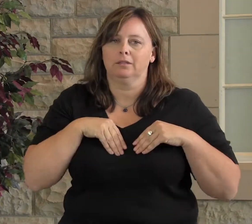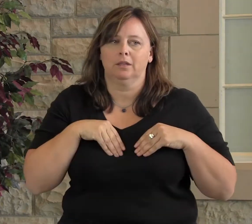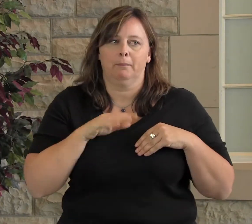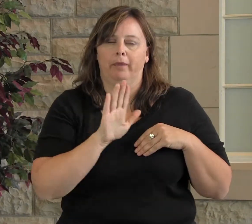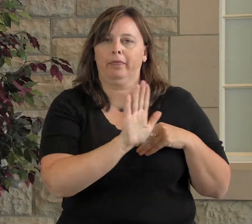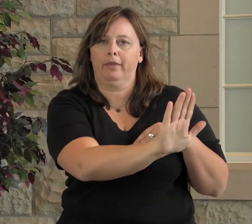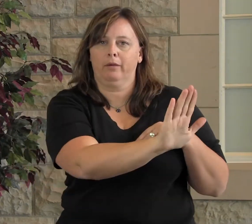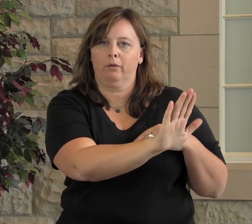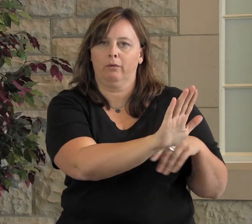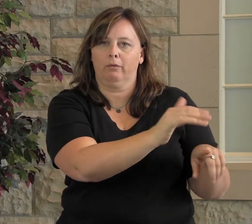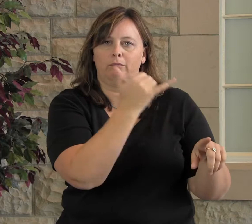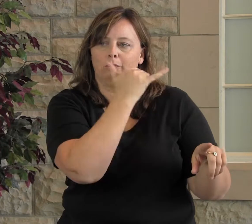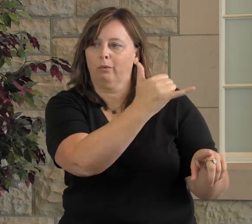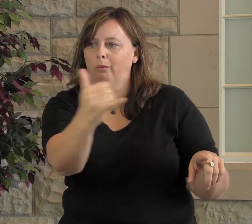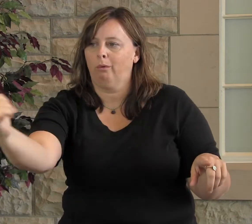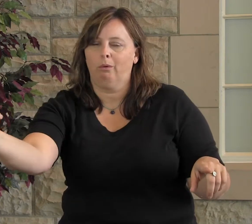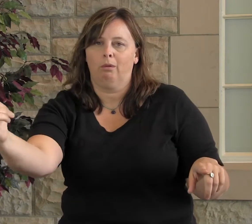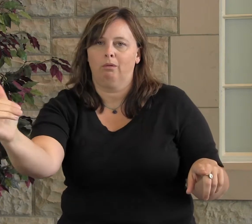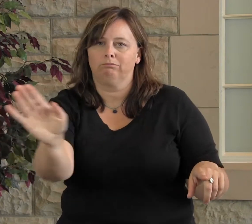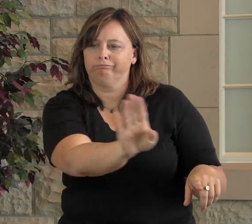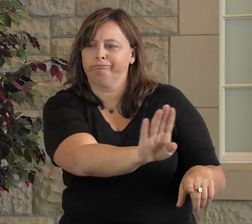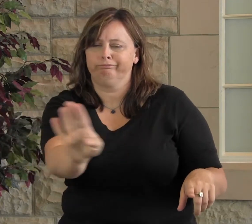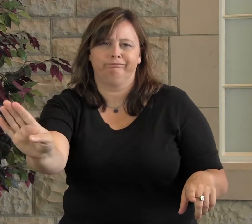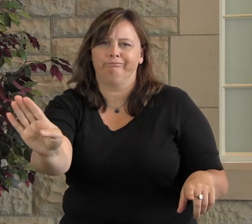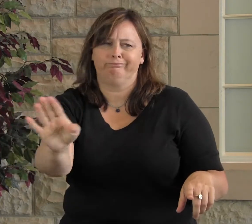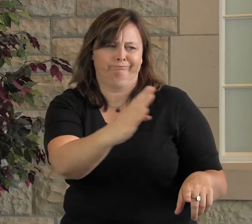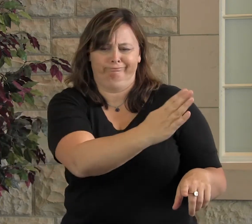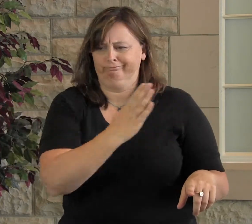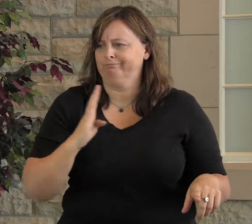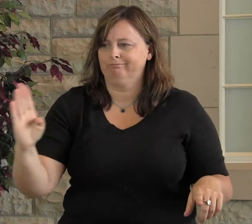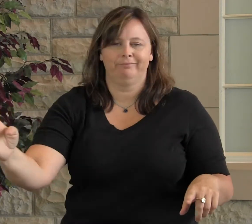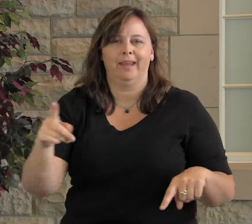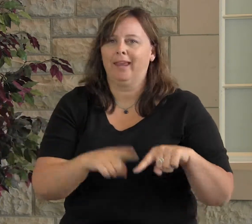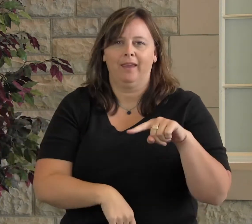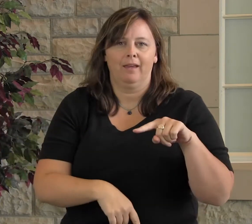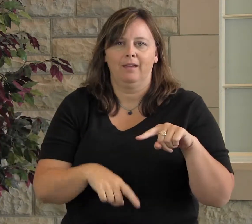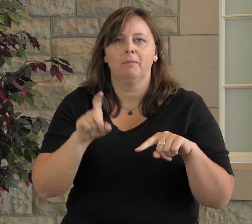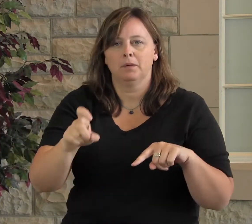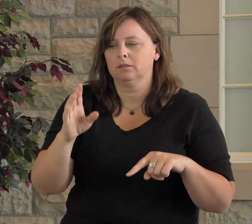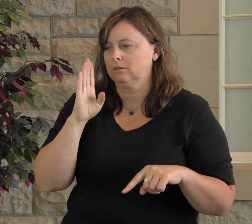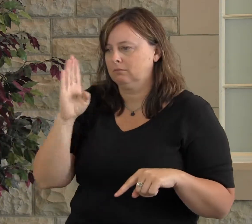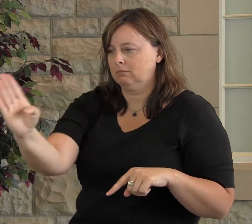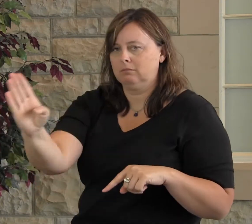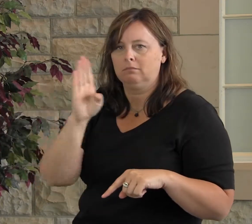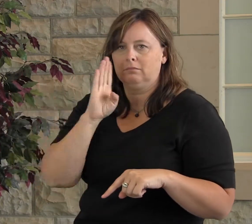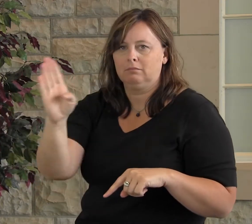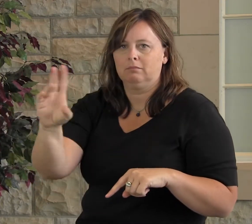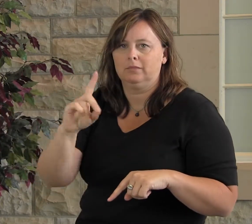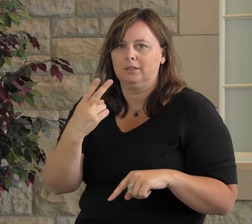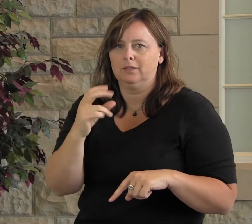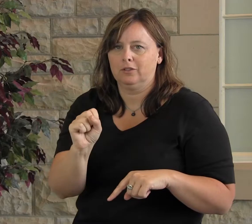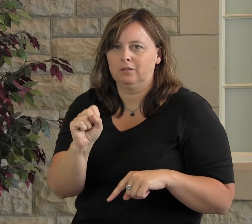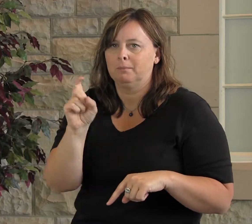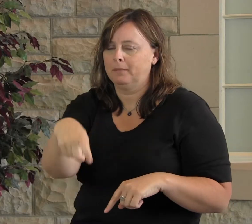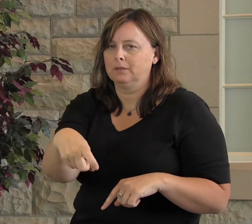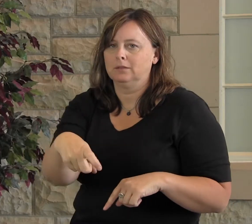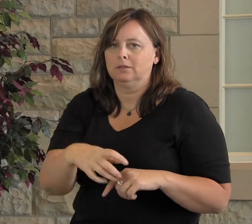DHS will not accept them calling on your behalf. It must come directly from you.